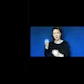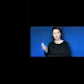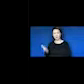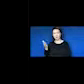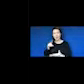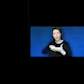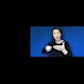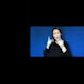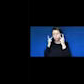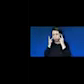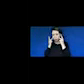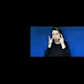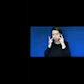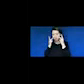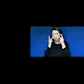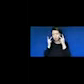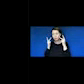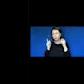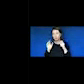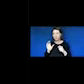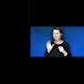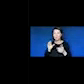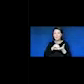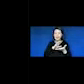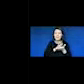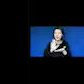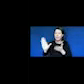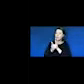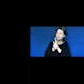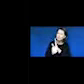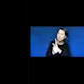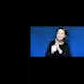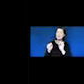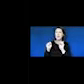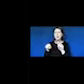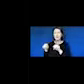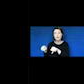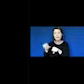It shows what the individual's skills, abilities and interests are, and what their features